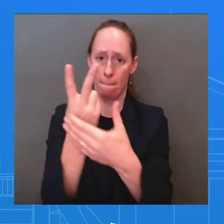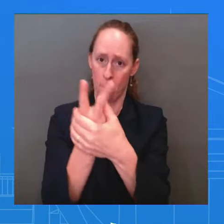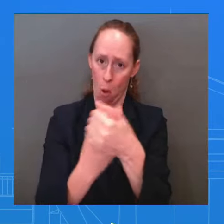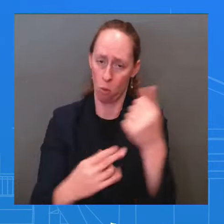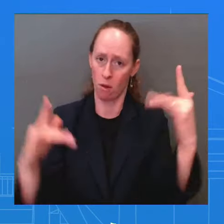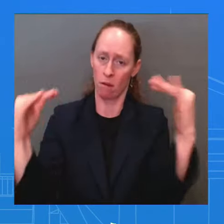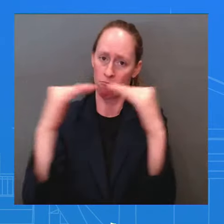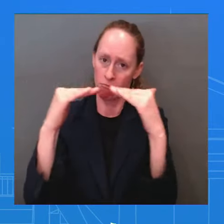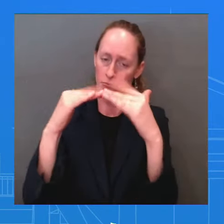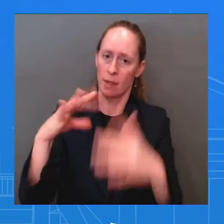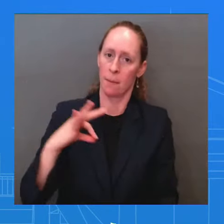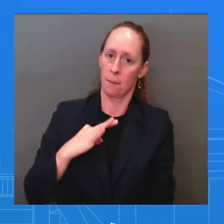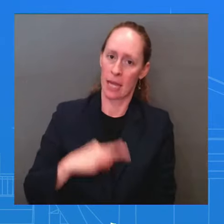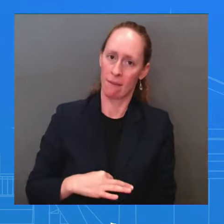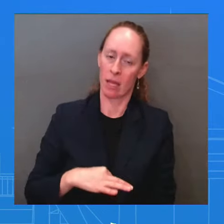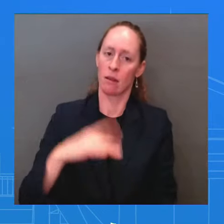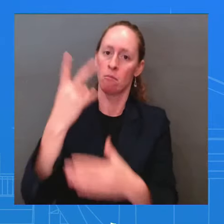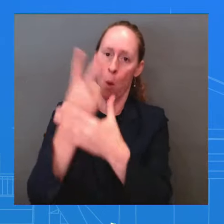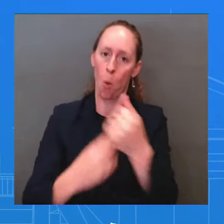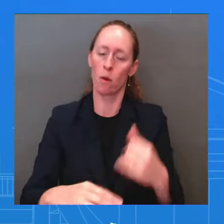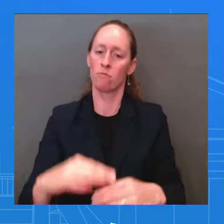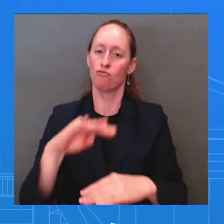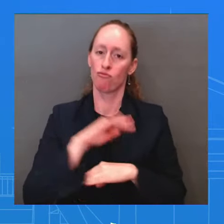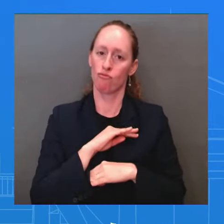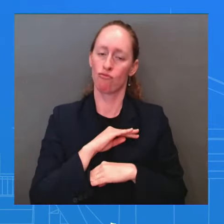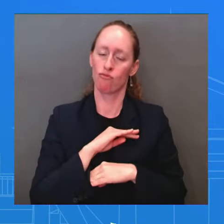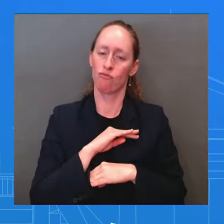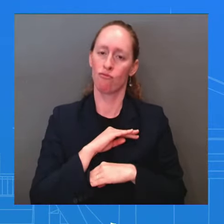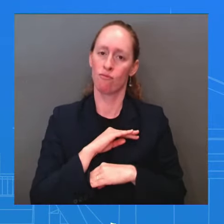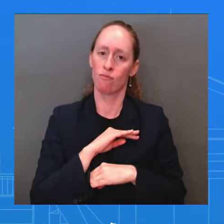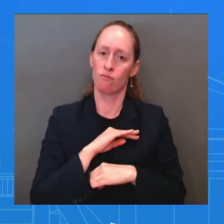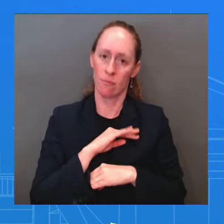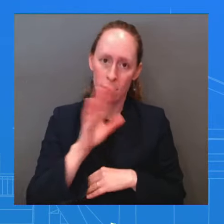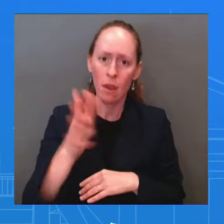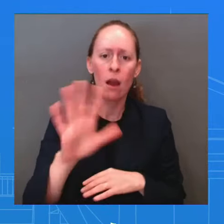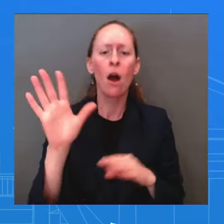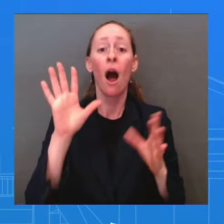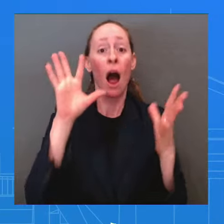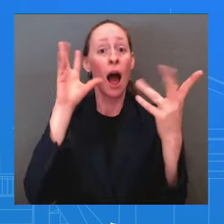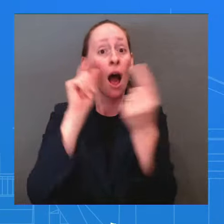Just don't have anything to read out, as far as a call, a conversation that the President is going to have. The Press: And can you confirm the report